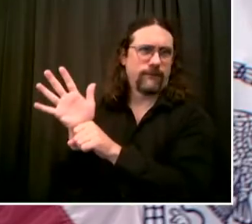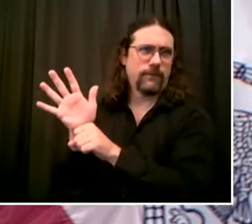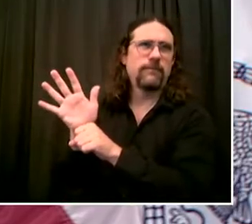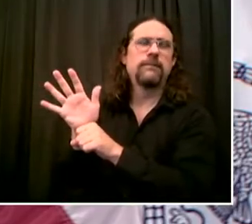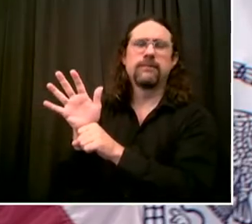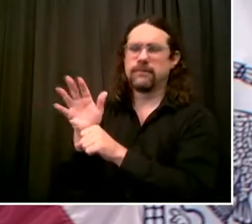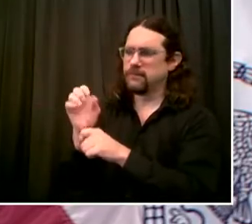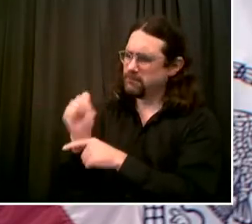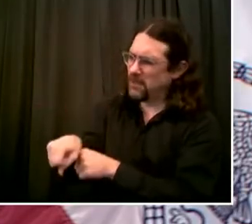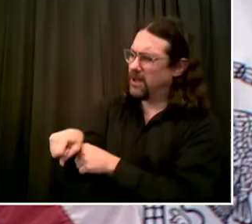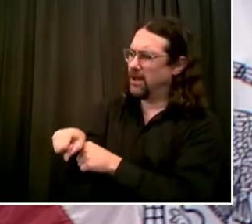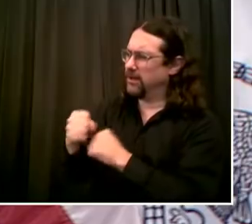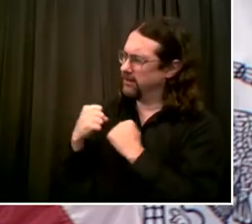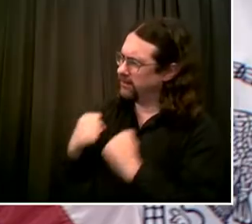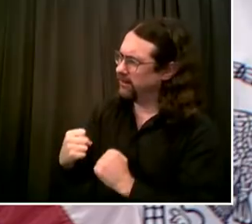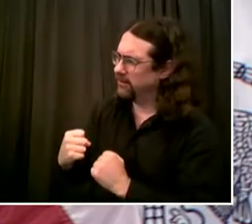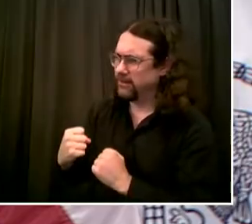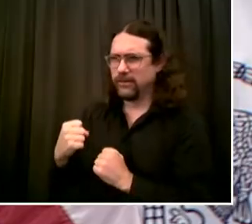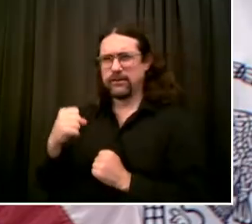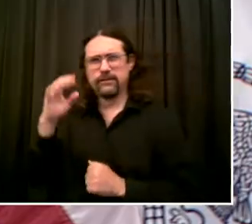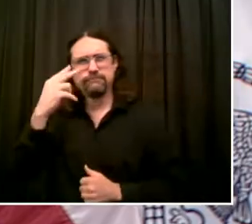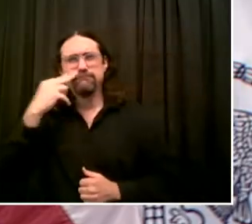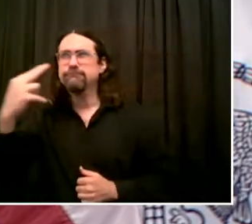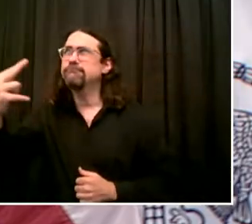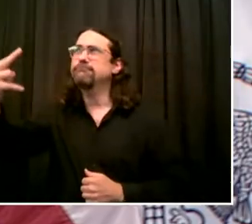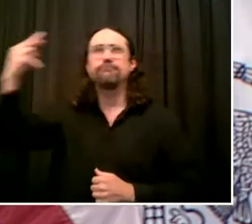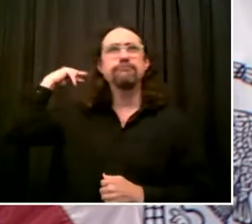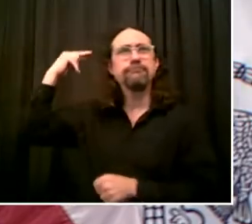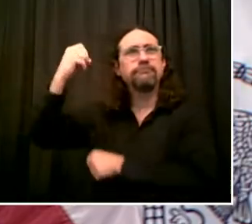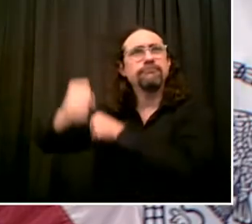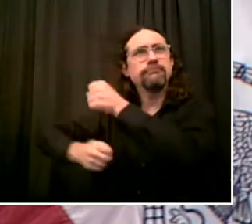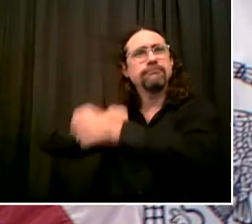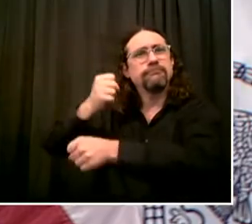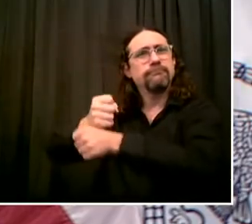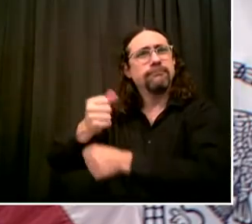COENCP TSOF WHAT HAPPENED IN 1776 IN THE FIGHT FOR FREEDOM.